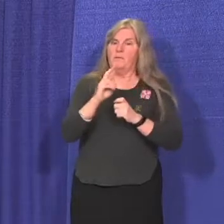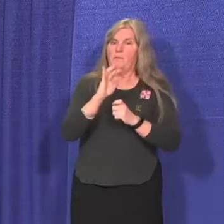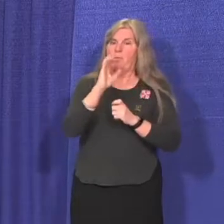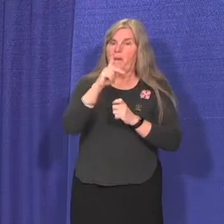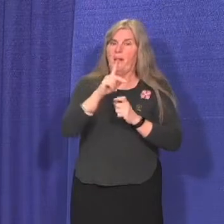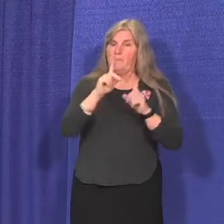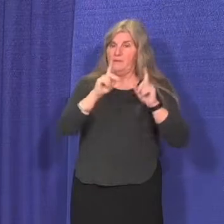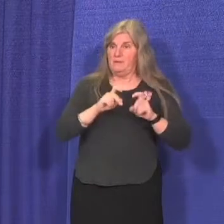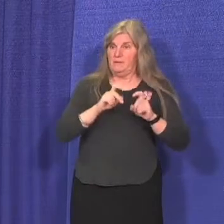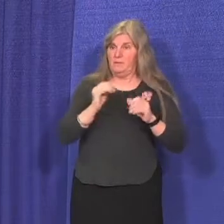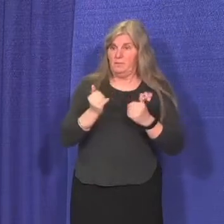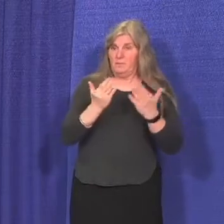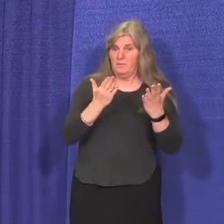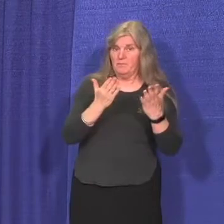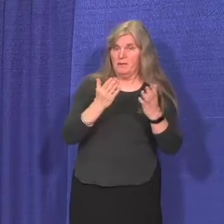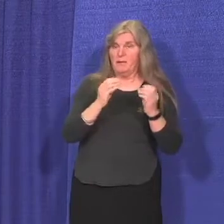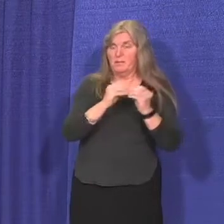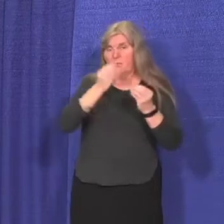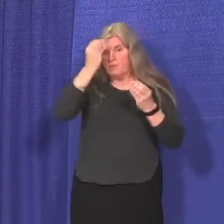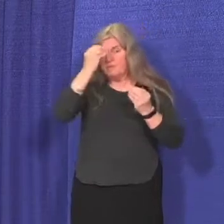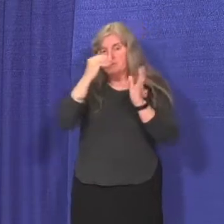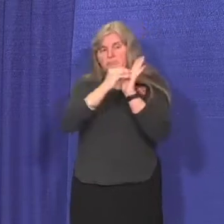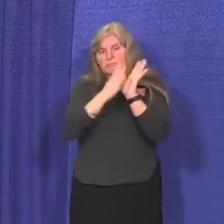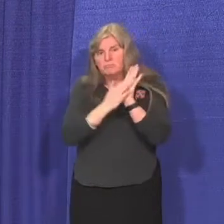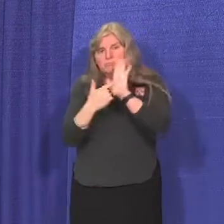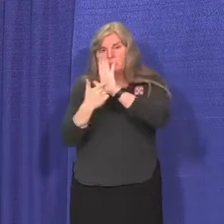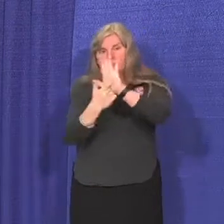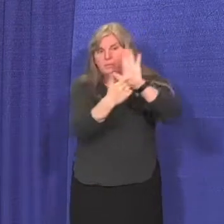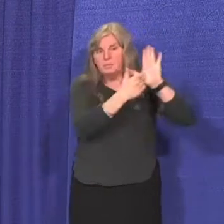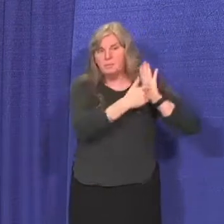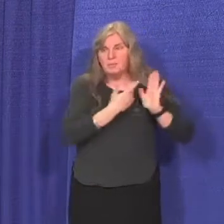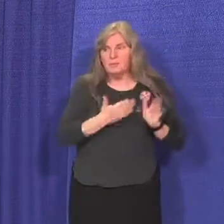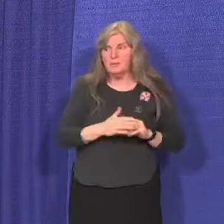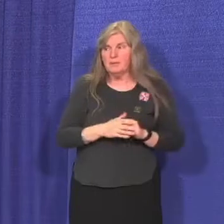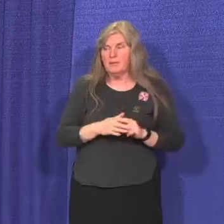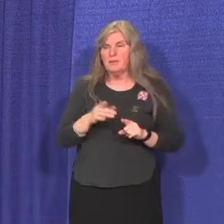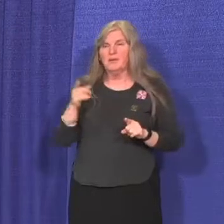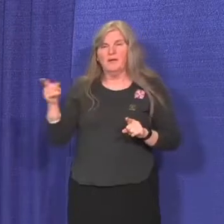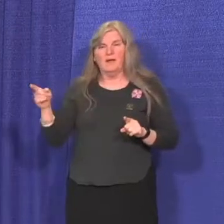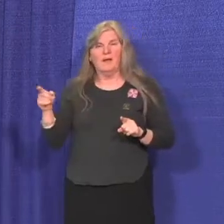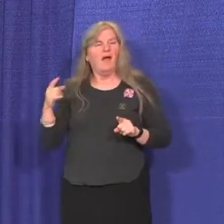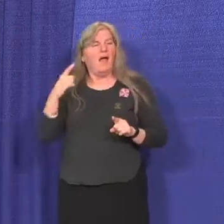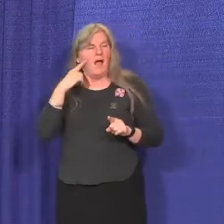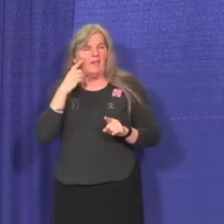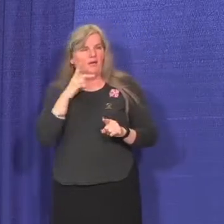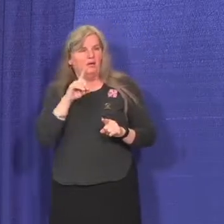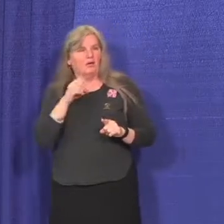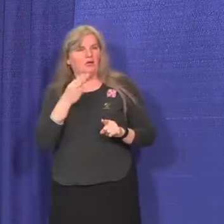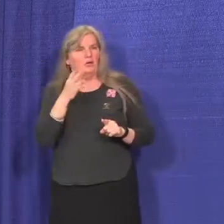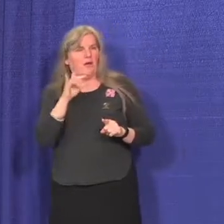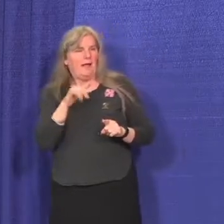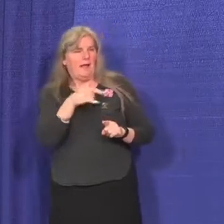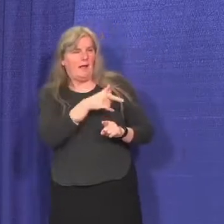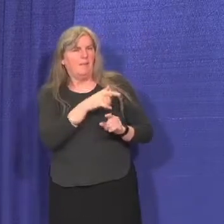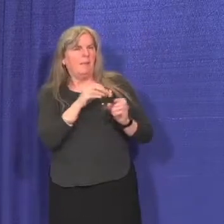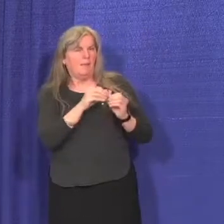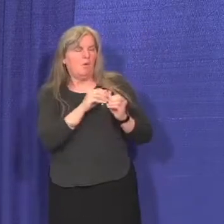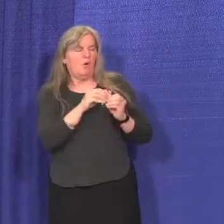of three jurisdictions who have not reported back to the fat guy with how many rapid tests it had used.